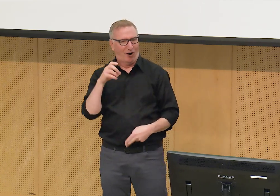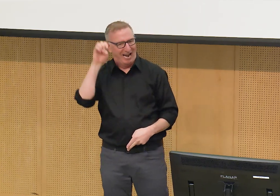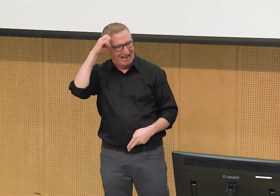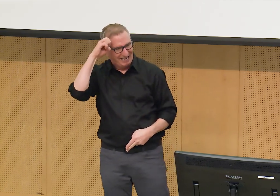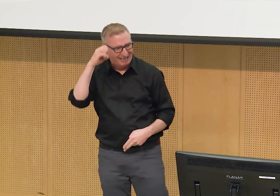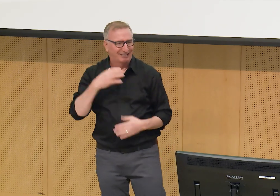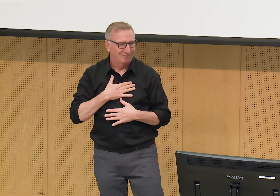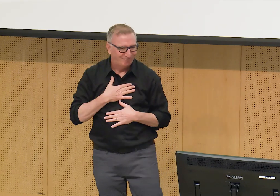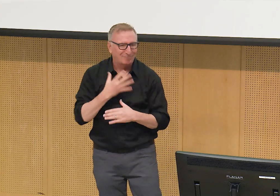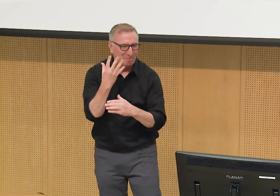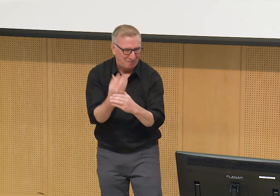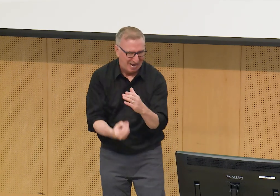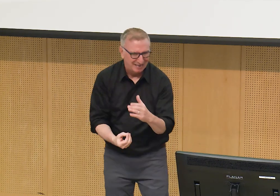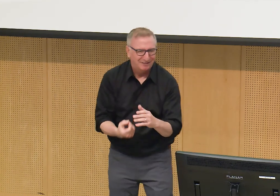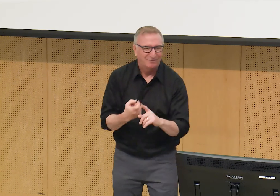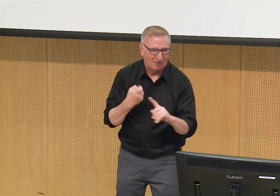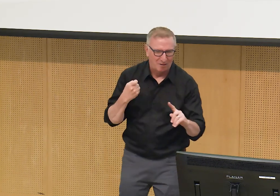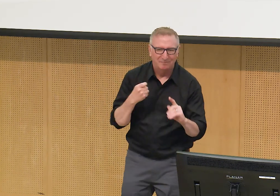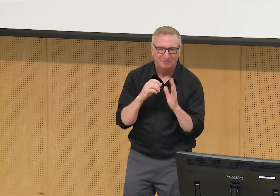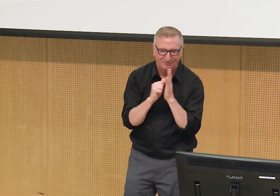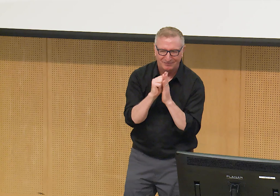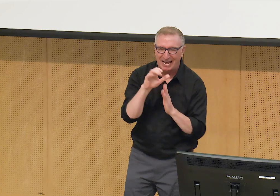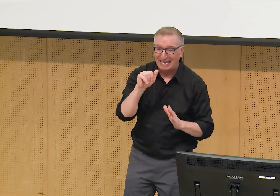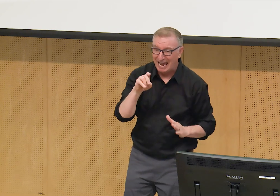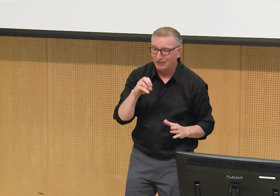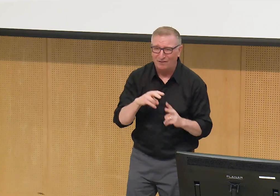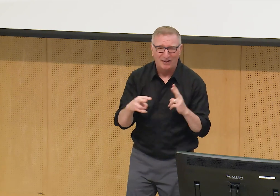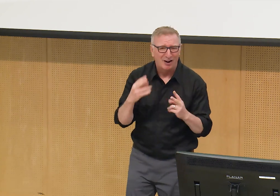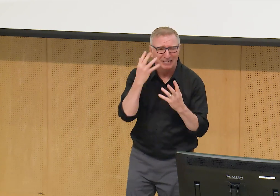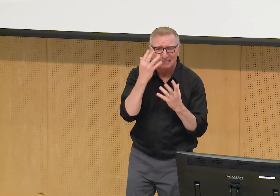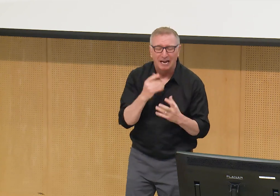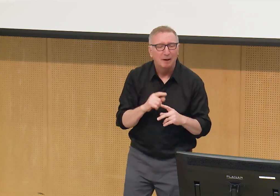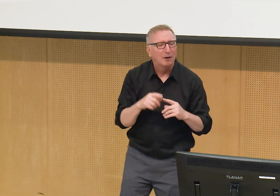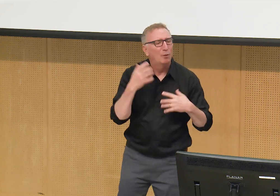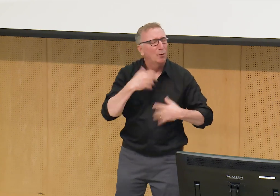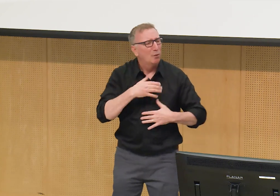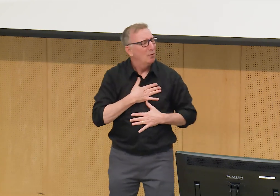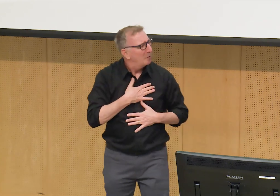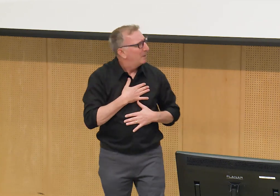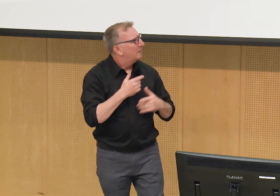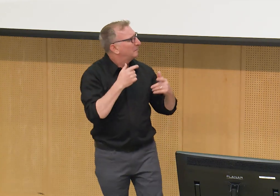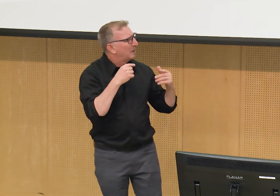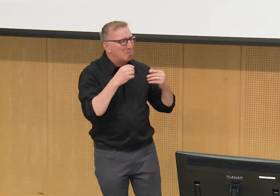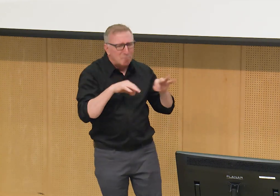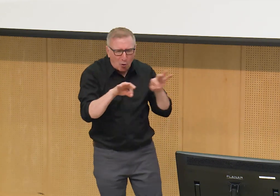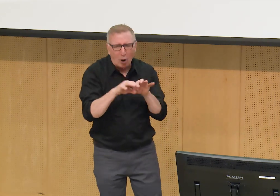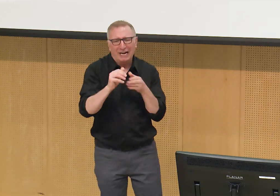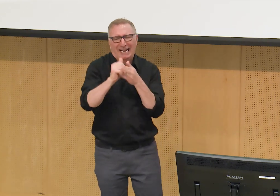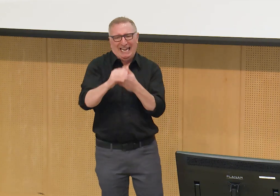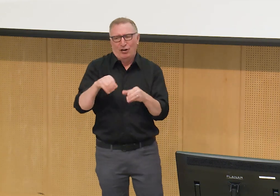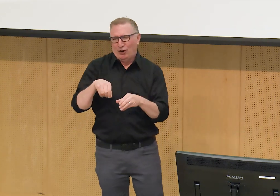of whom this room is named for. She passed away after battling cancer. It was very unfortunate, but she was